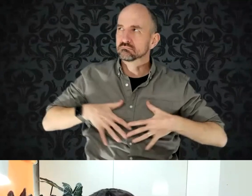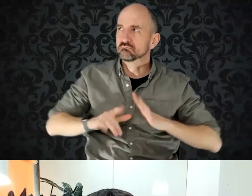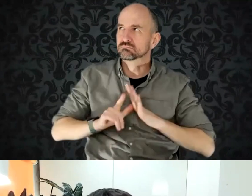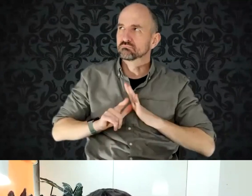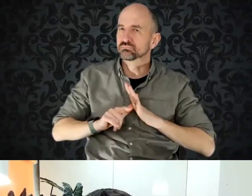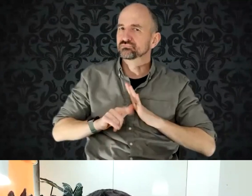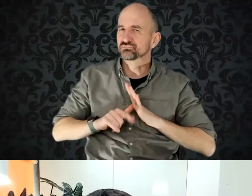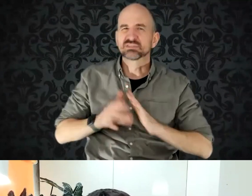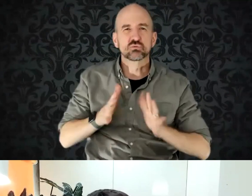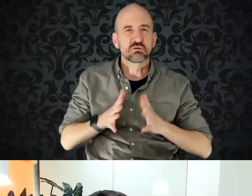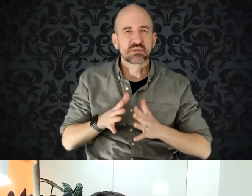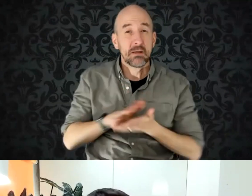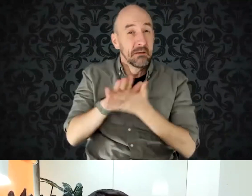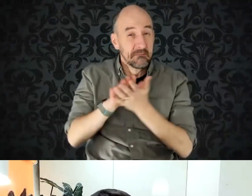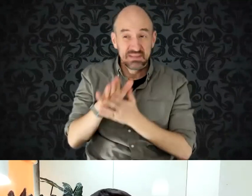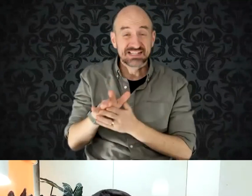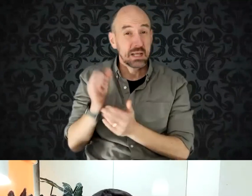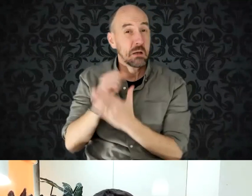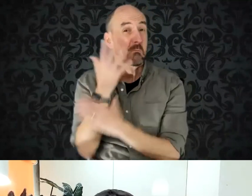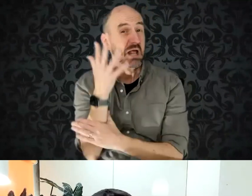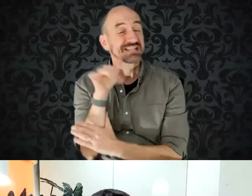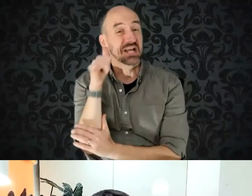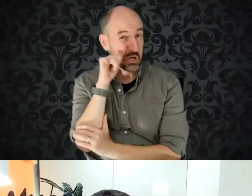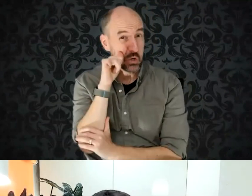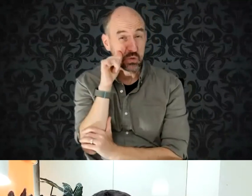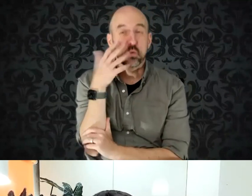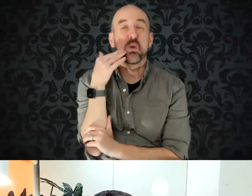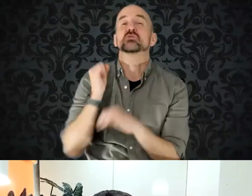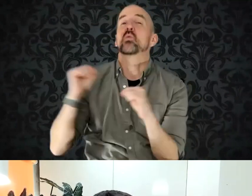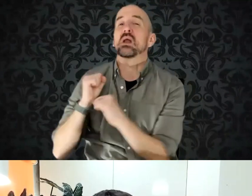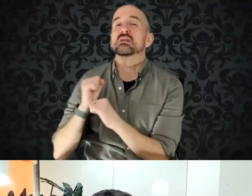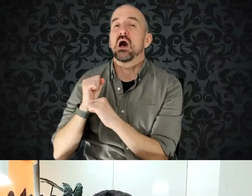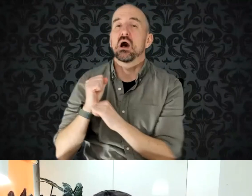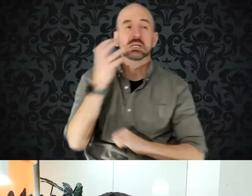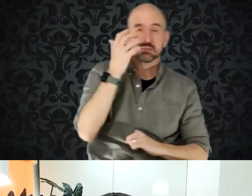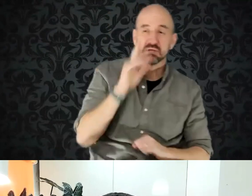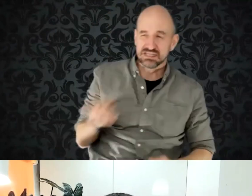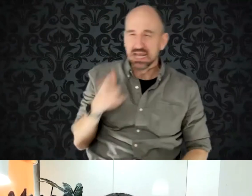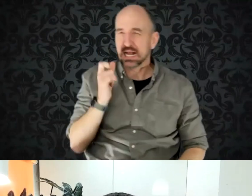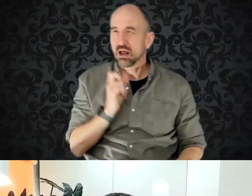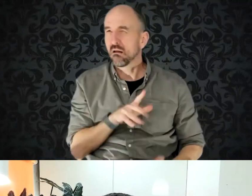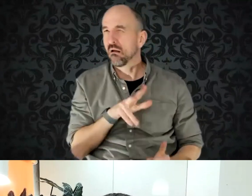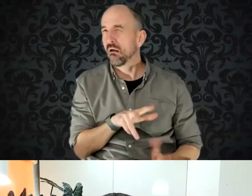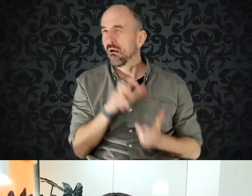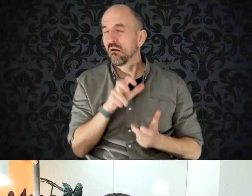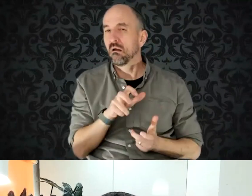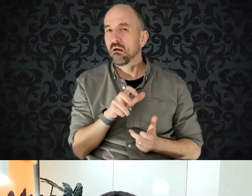they do still have their own internal clock. It might sound strange, but they do know when it